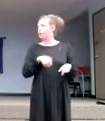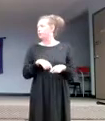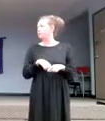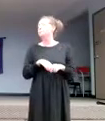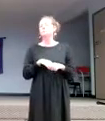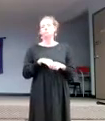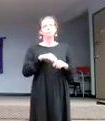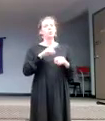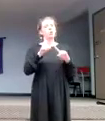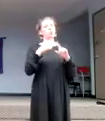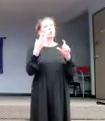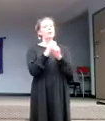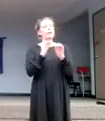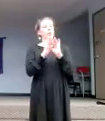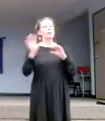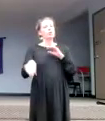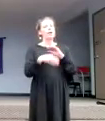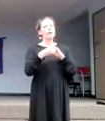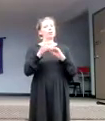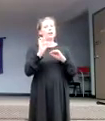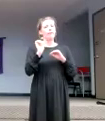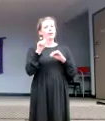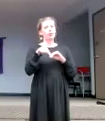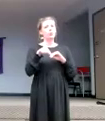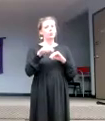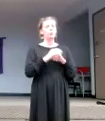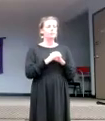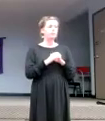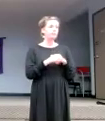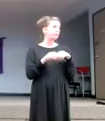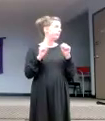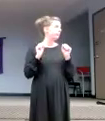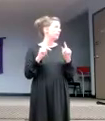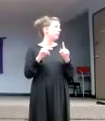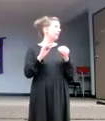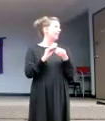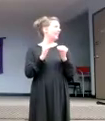once we get clarification, we'll add it to the evidence. Okay. And then number two, the question